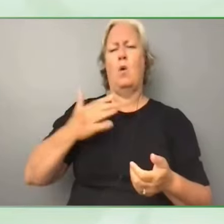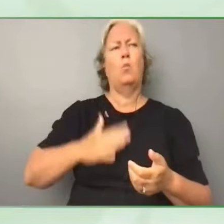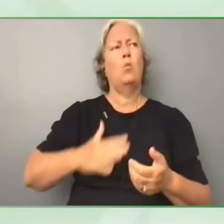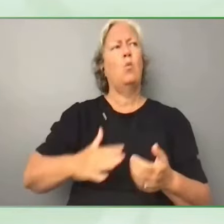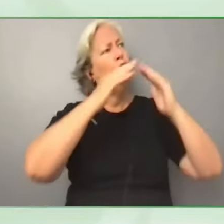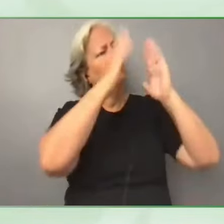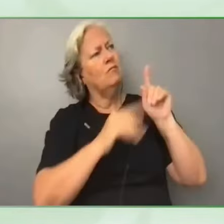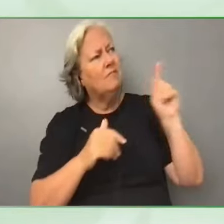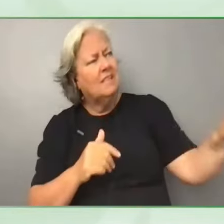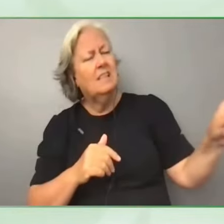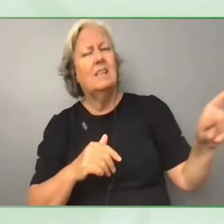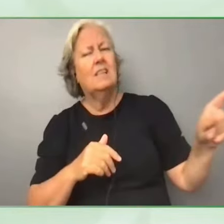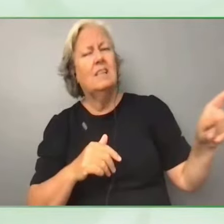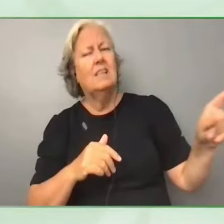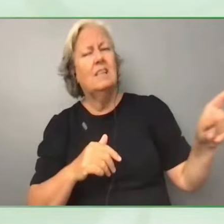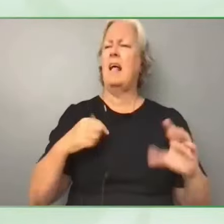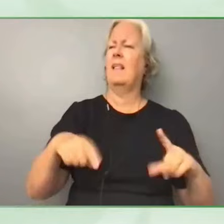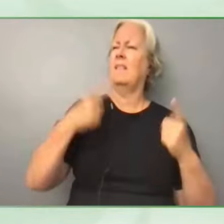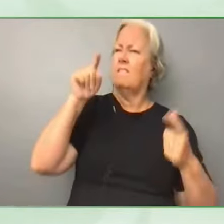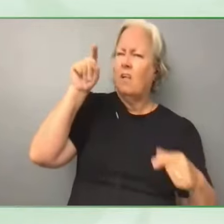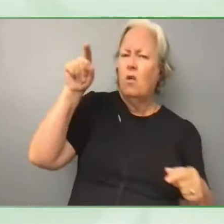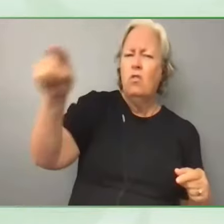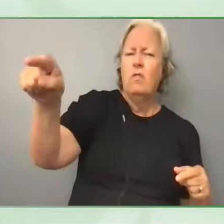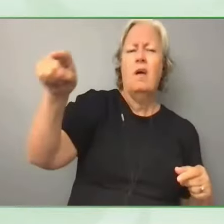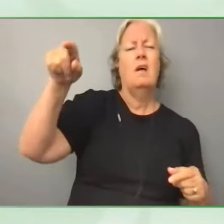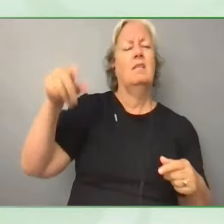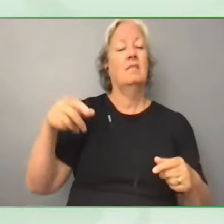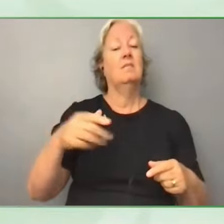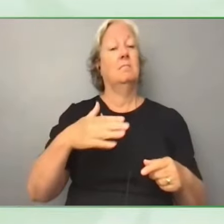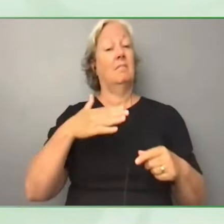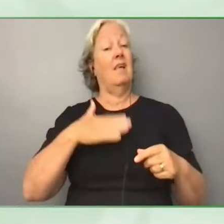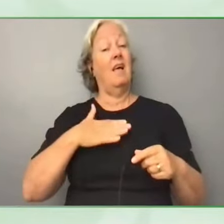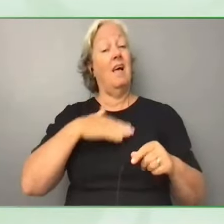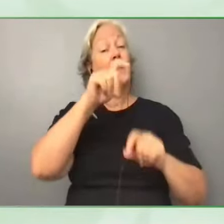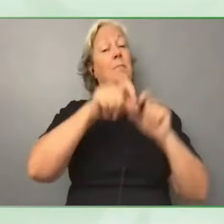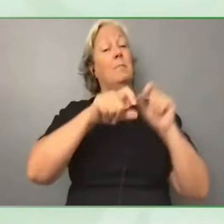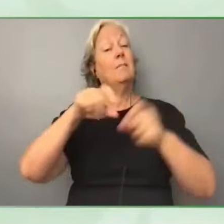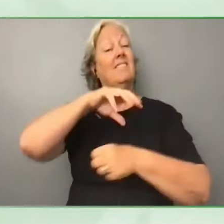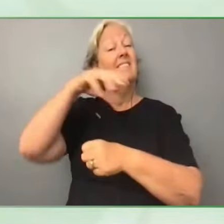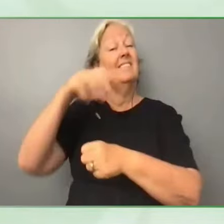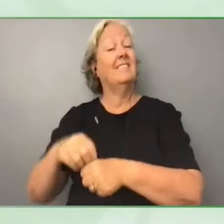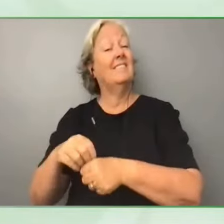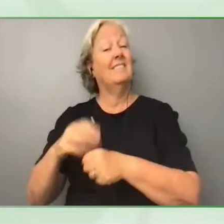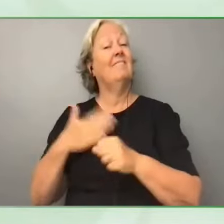Usually the people in the program can express themselves.